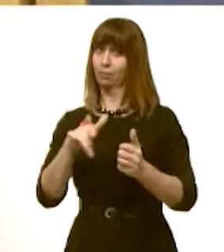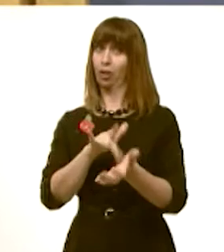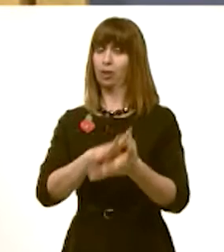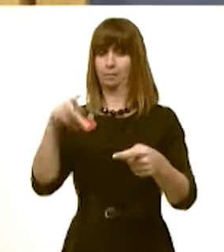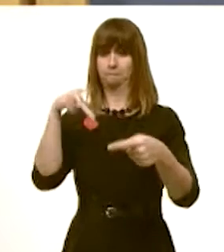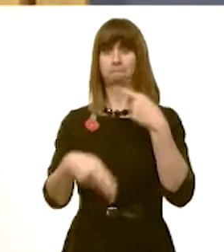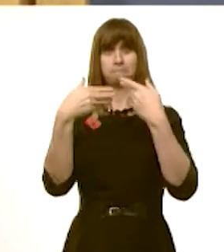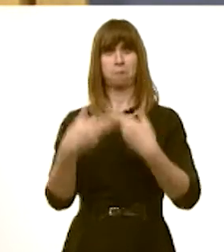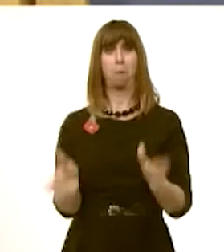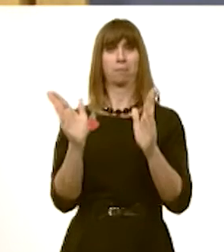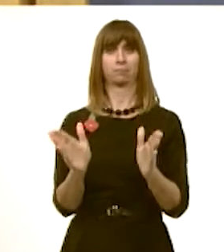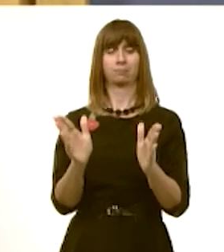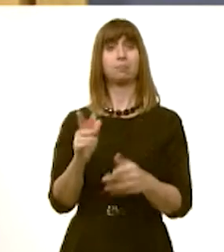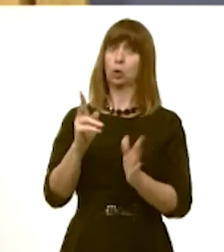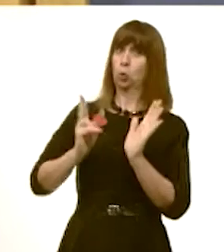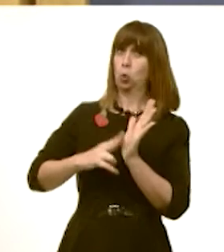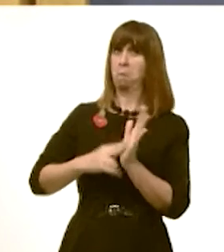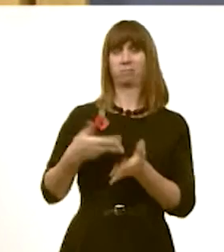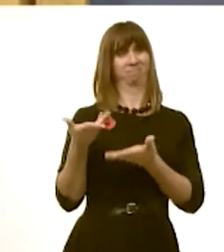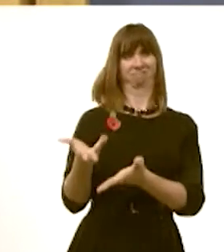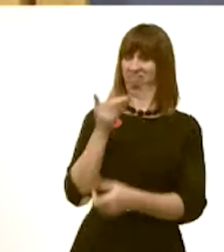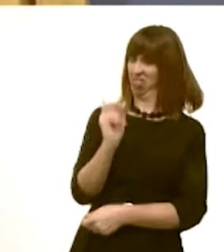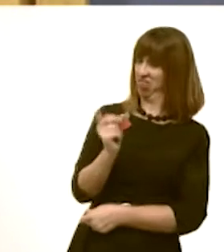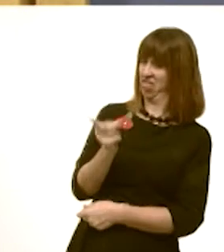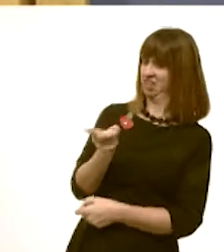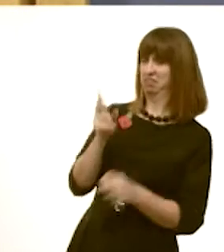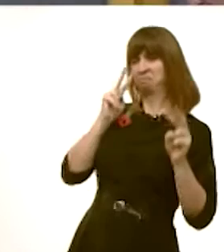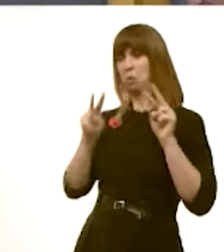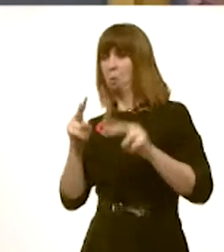a very strong example of how you take forward city-centre redevelopment and regeneration?